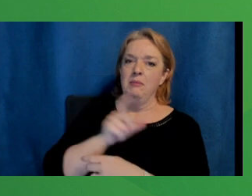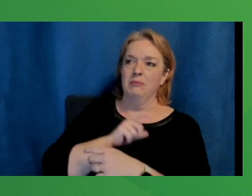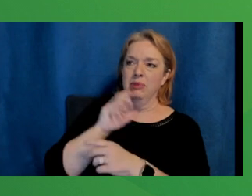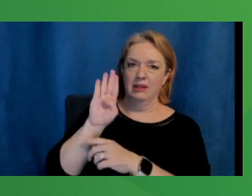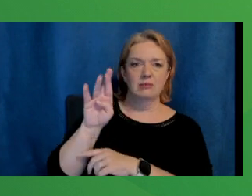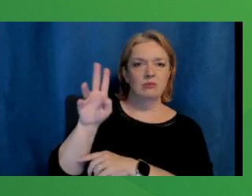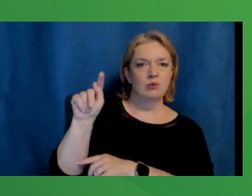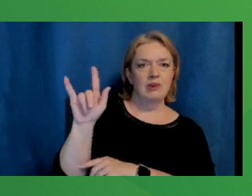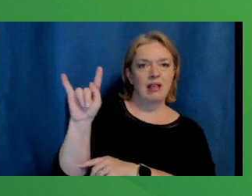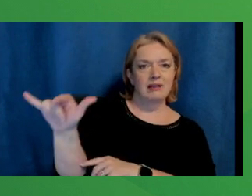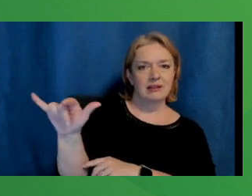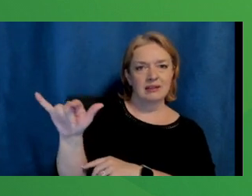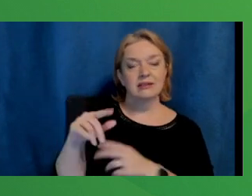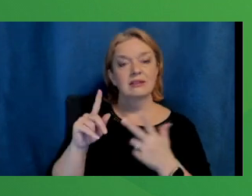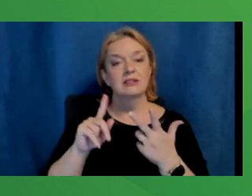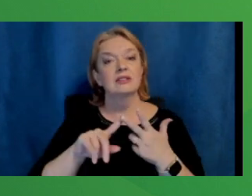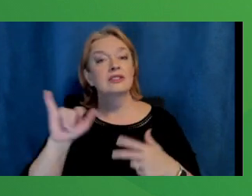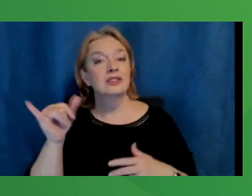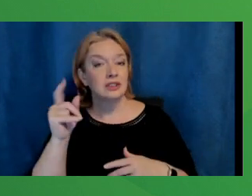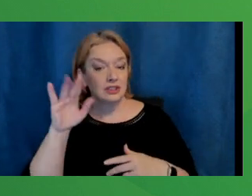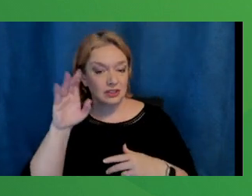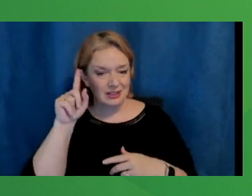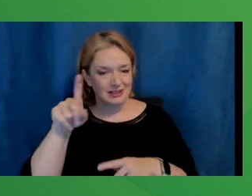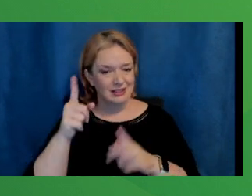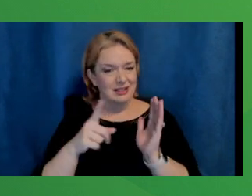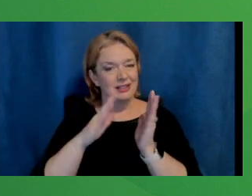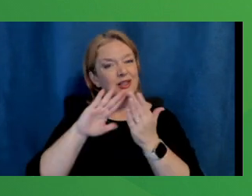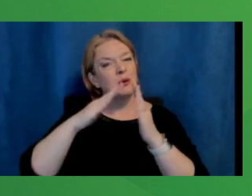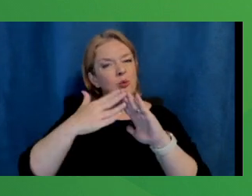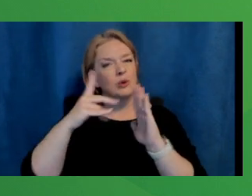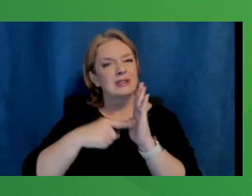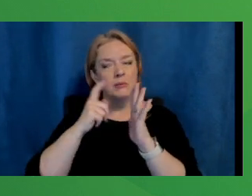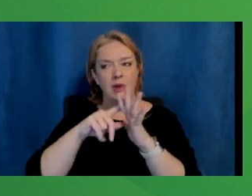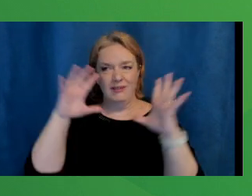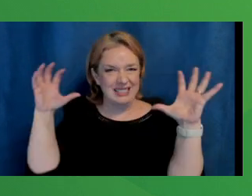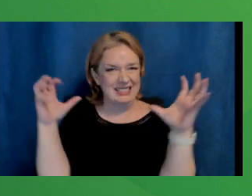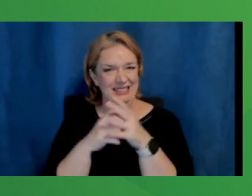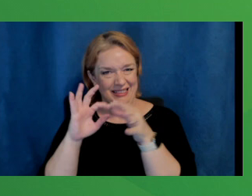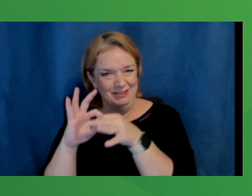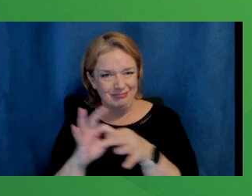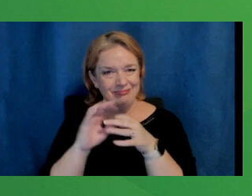For this particular one, my students decide to use the three words, people, community and fairness.